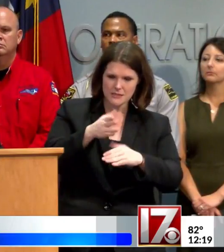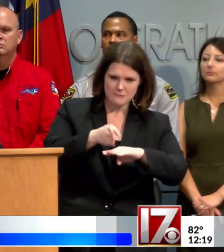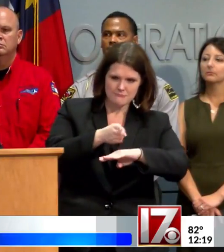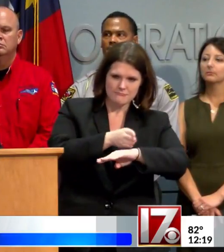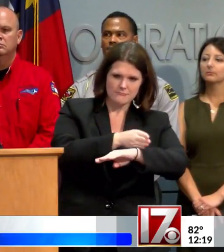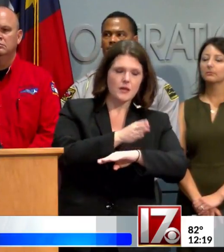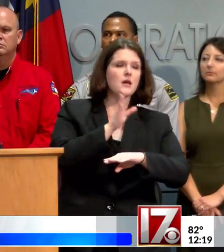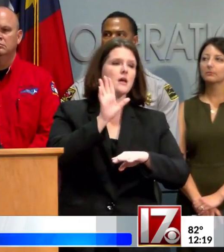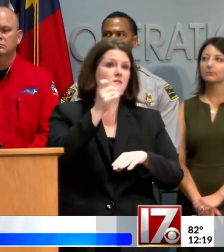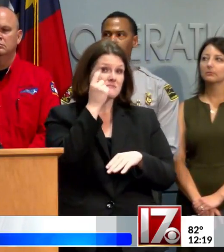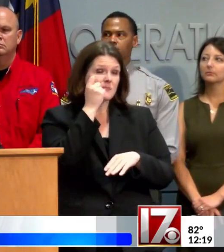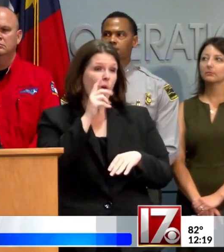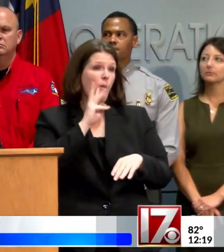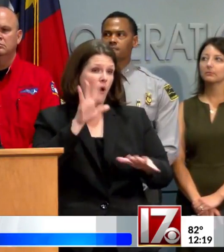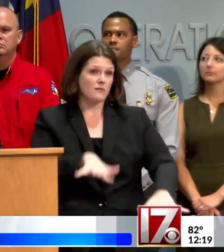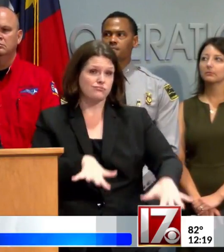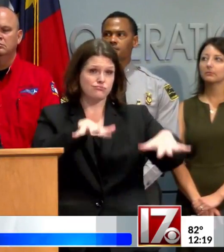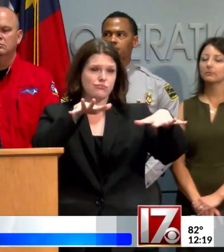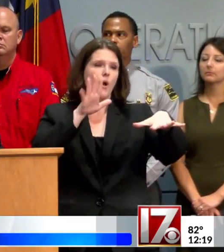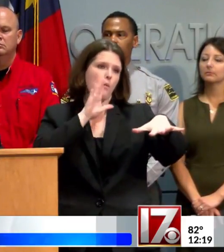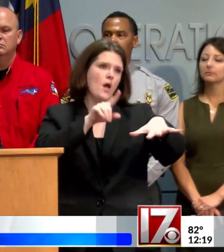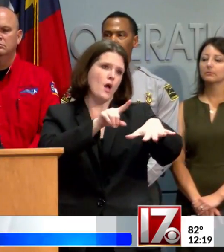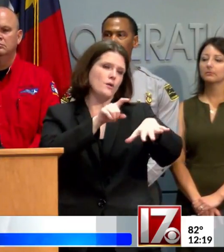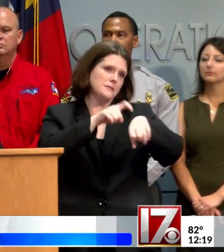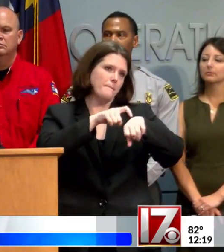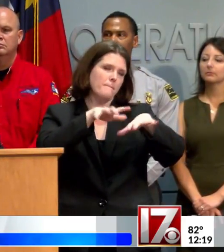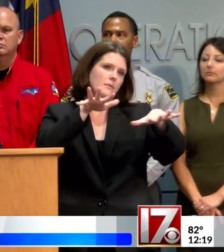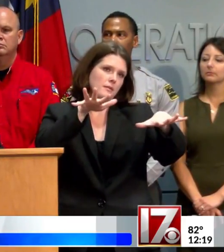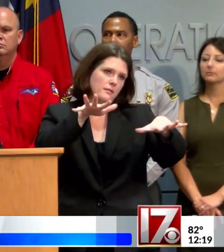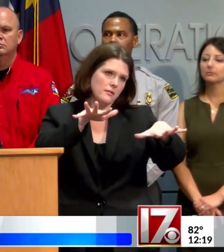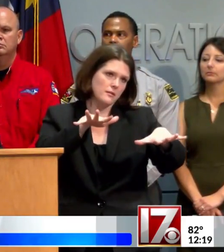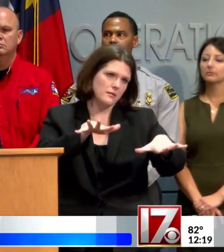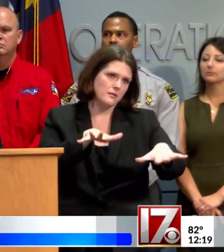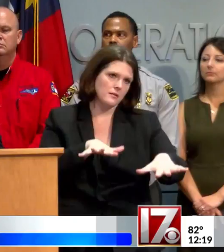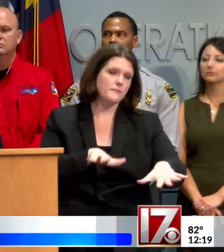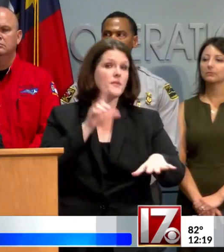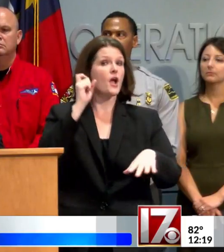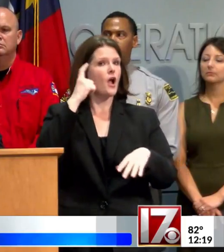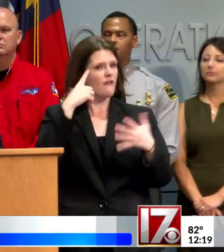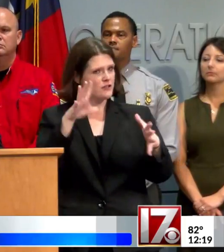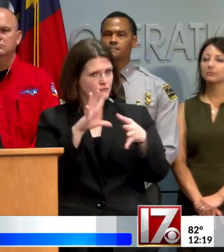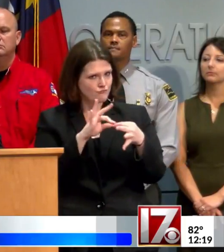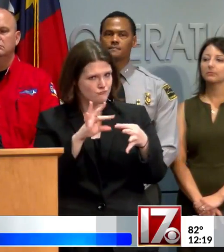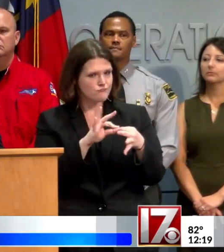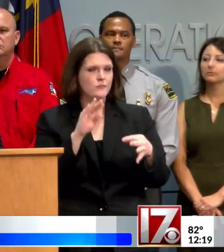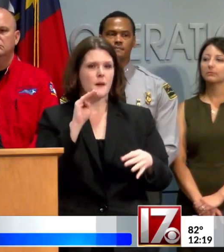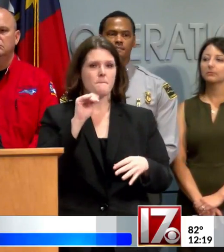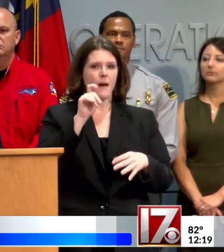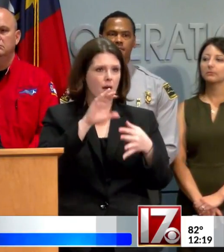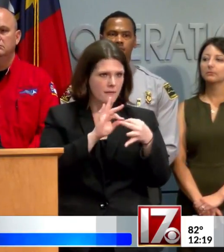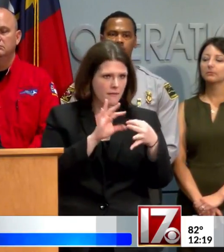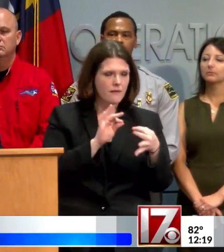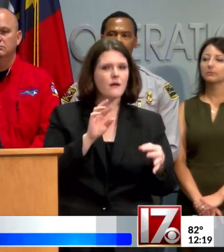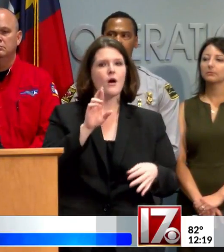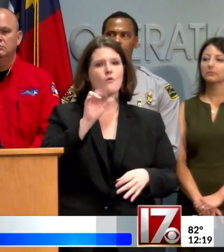CAN TO MAKE LIFE A LITTLE BIT BETTER, EACH AND EVERY DAY AS PROGRESS IS MADE. IT'S GOING TO TAKE SOME TIME